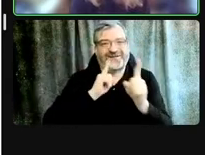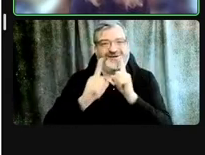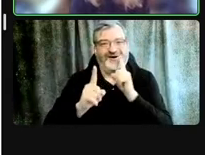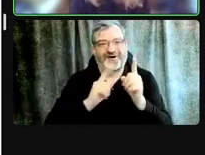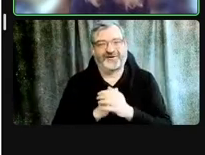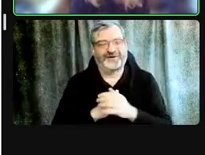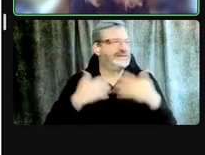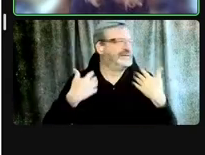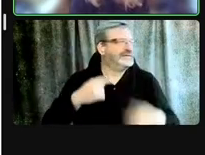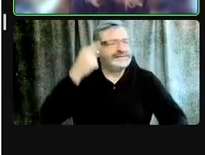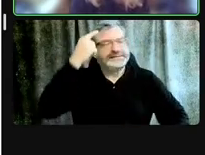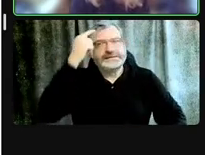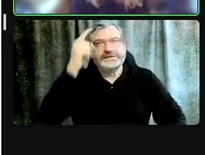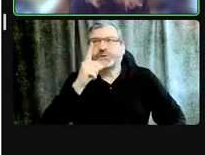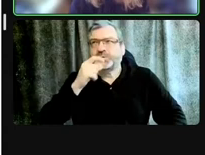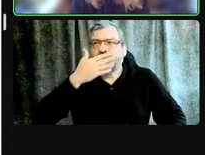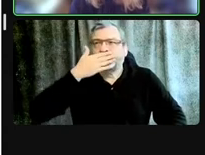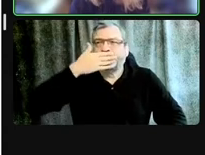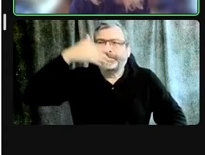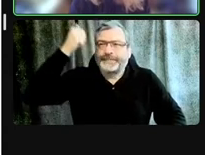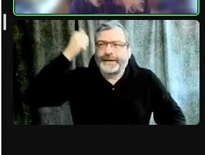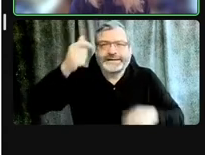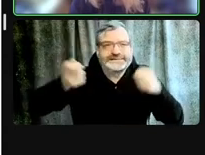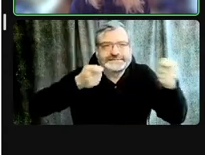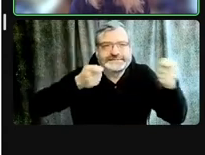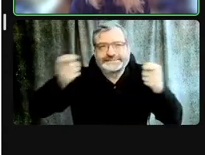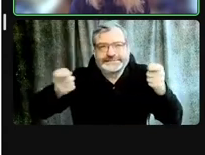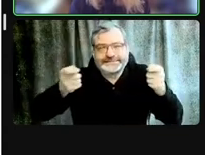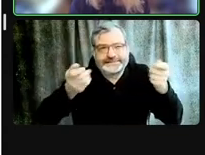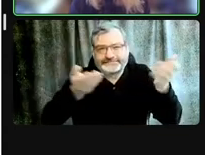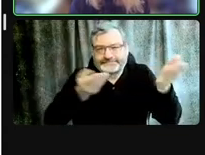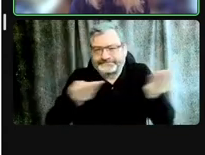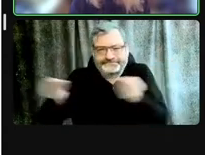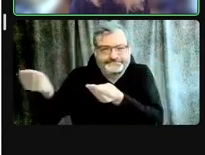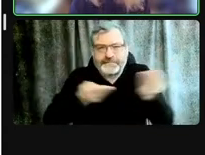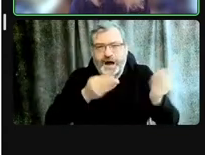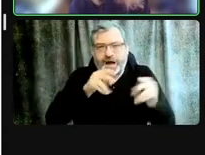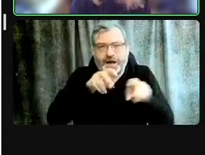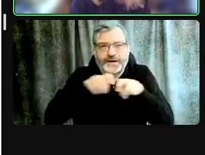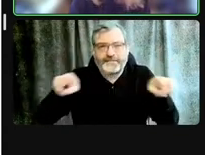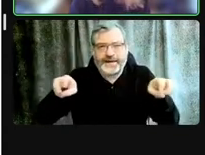and more apt to moderate this panel than my former supervisor and vice President